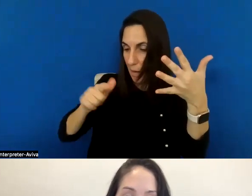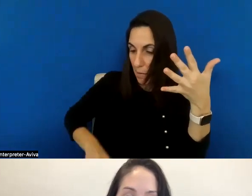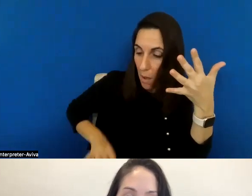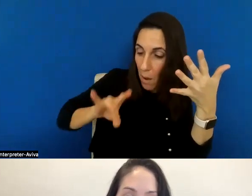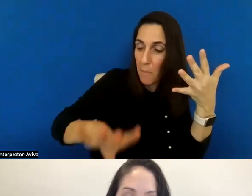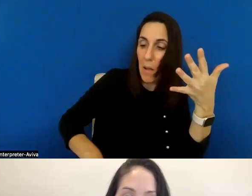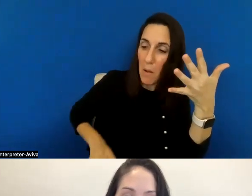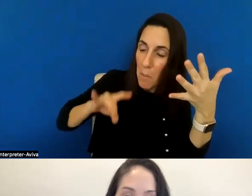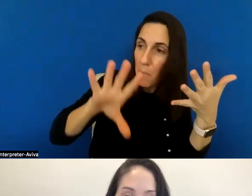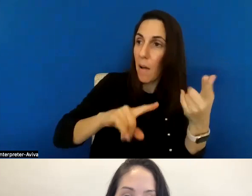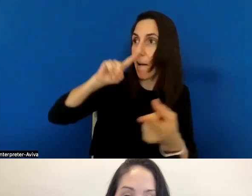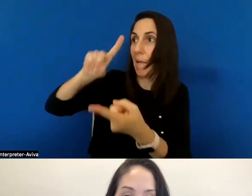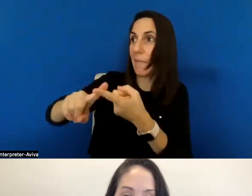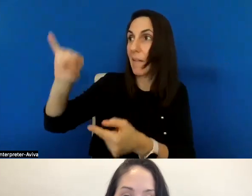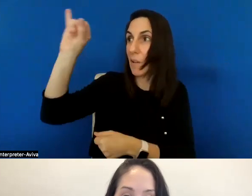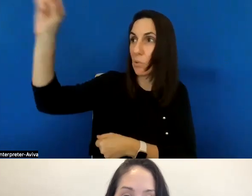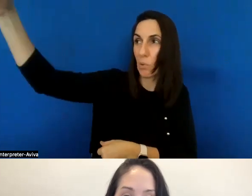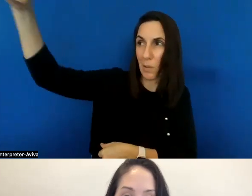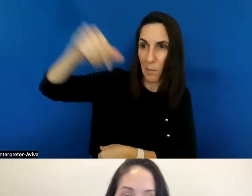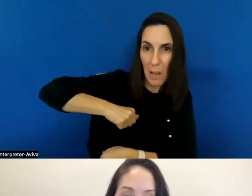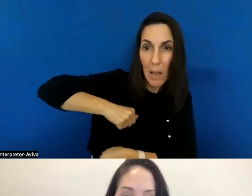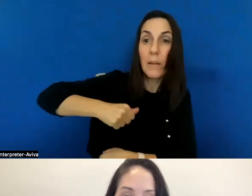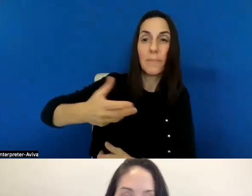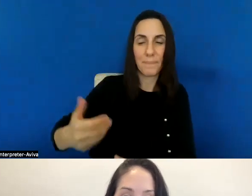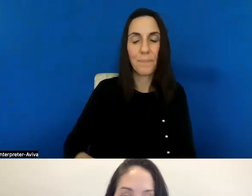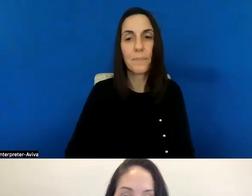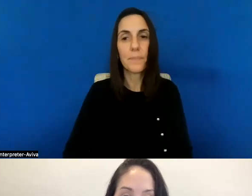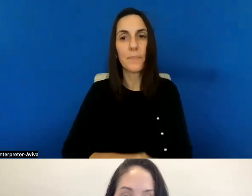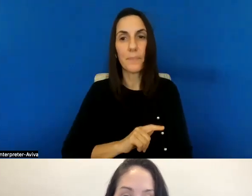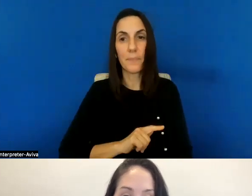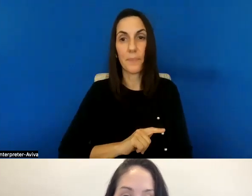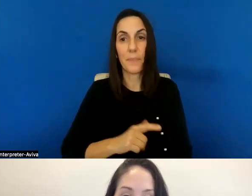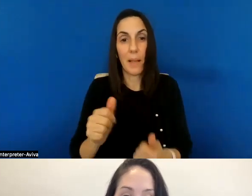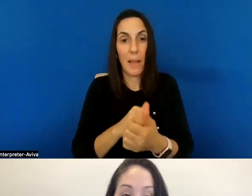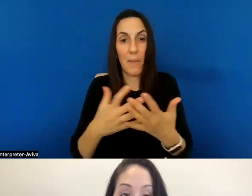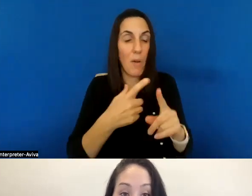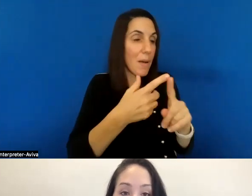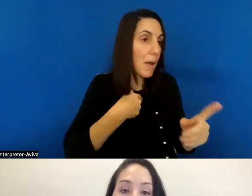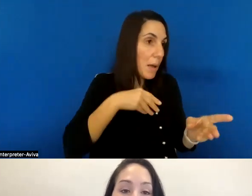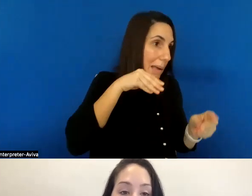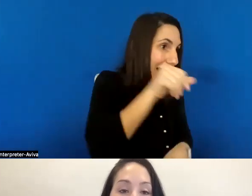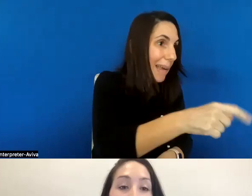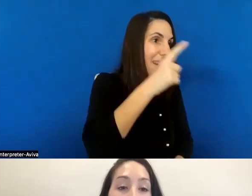we were able to get reimburse from our insurance. 11:15:27 Wow! 11:15:27 But you know everything from being depot. Countless trips to home Depot.